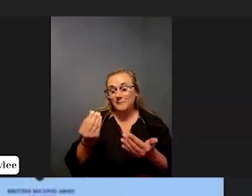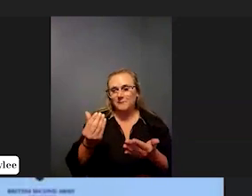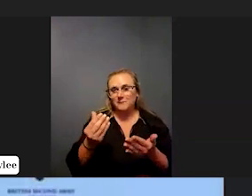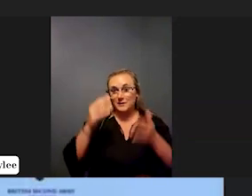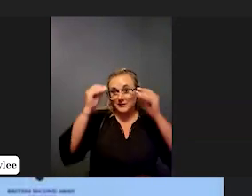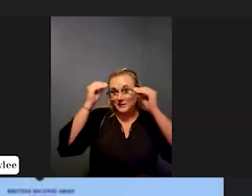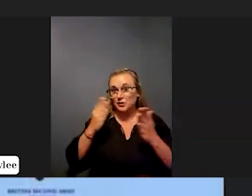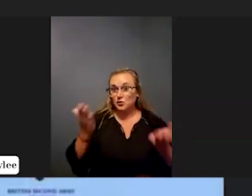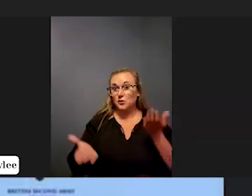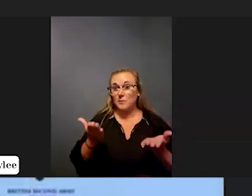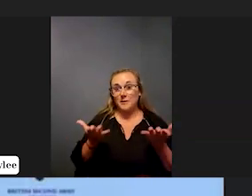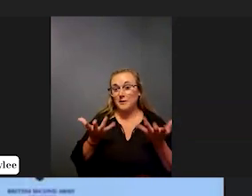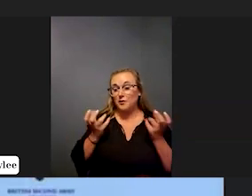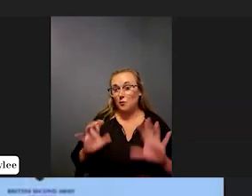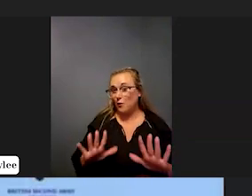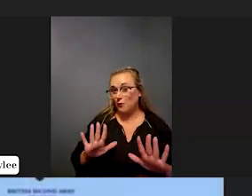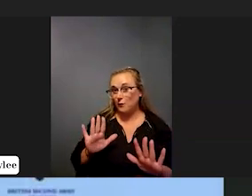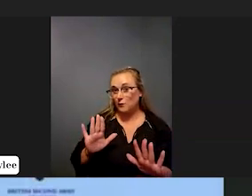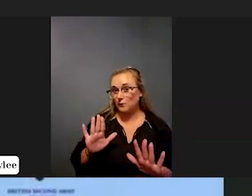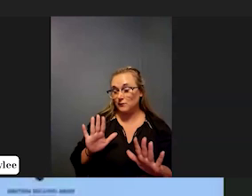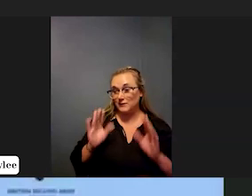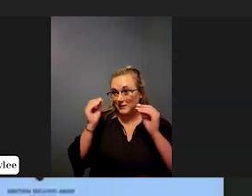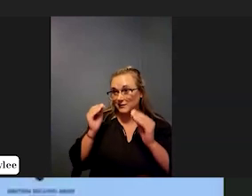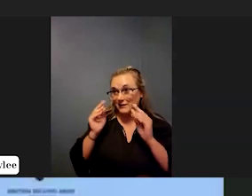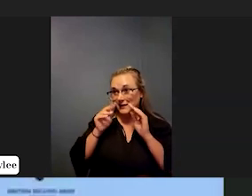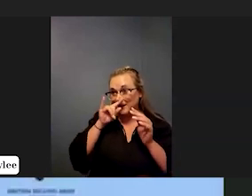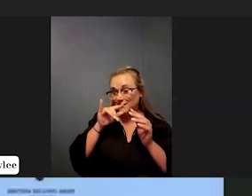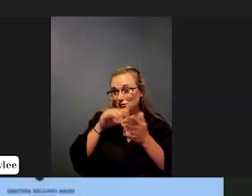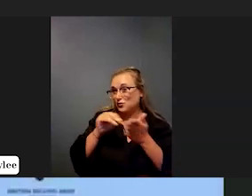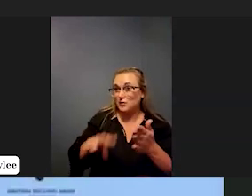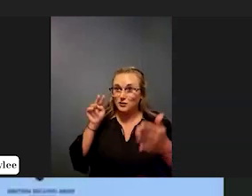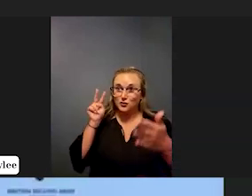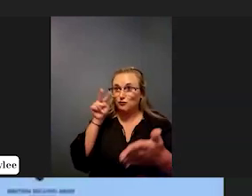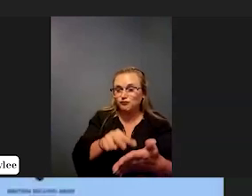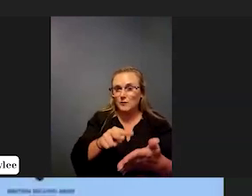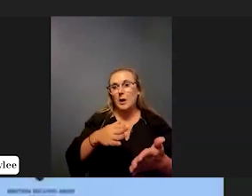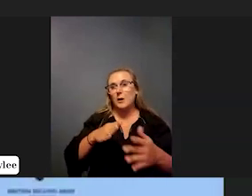So their my background may go down a rabbit hole the teacher doesn't want.